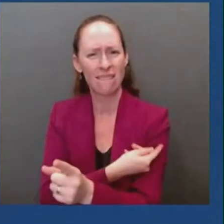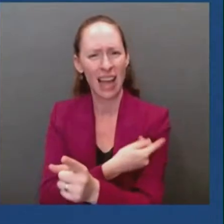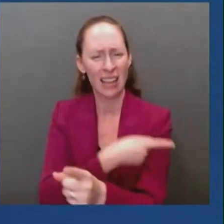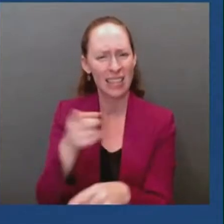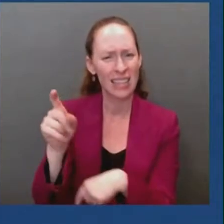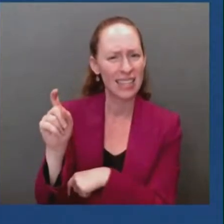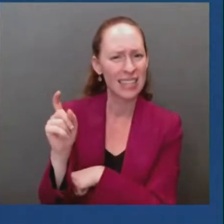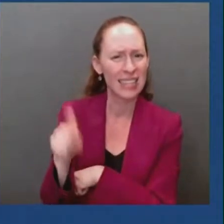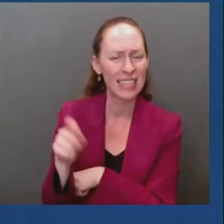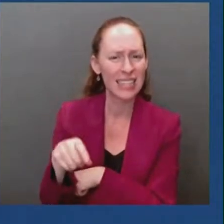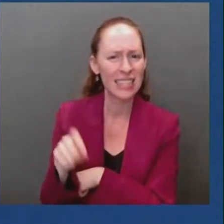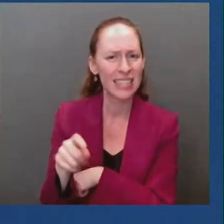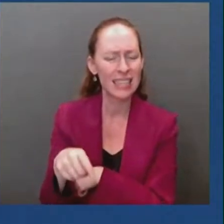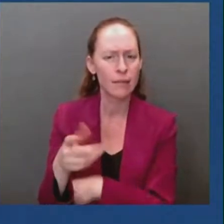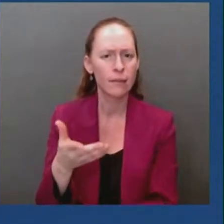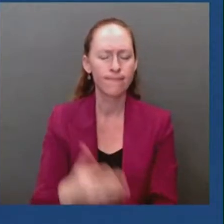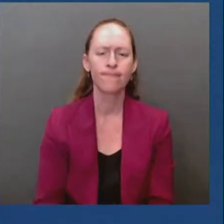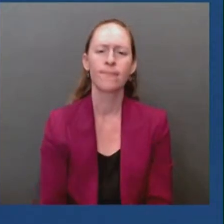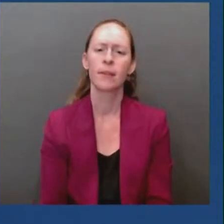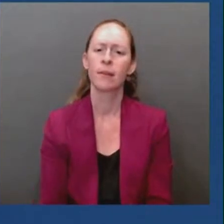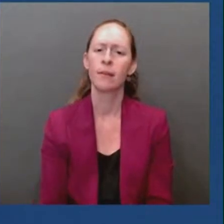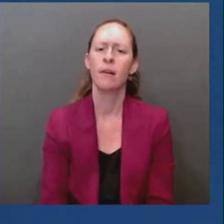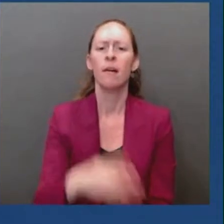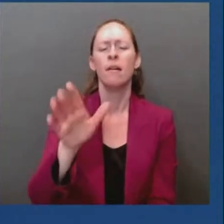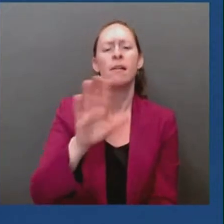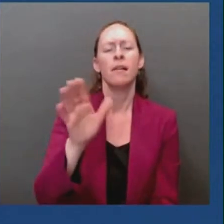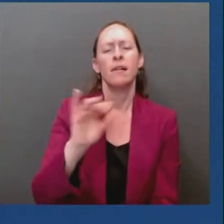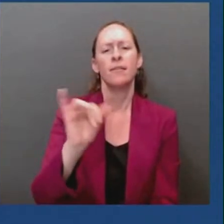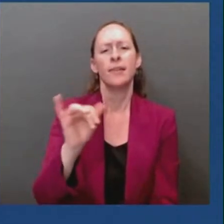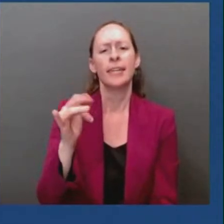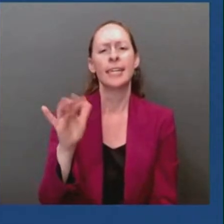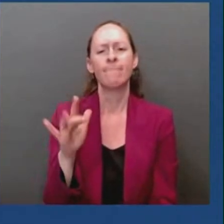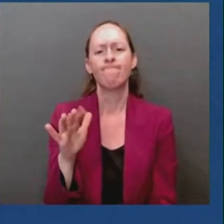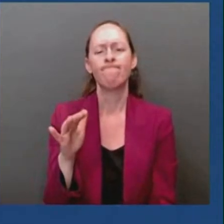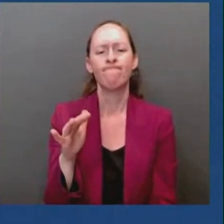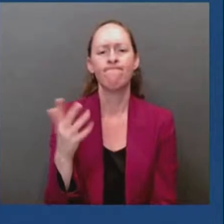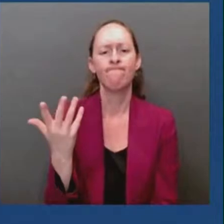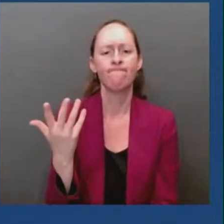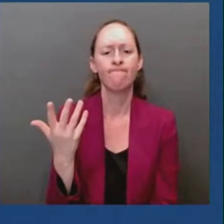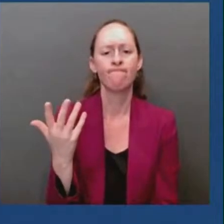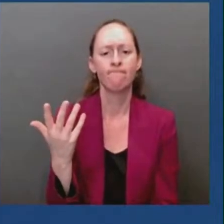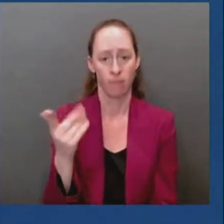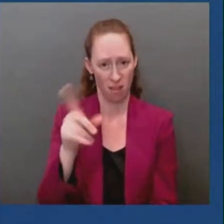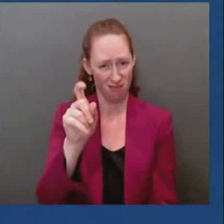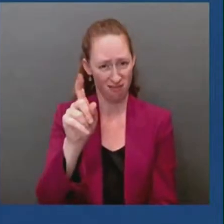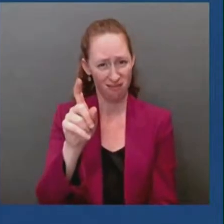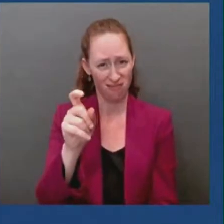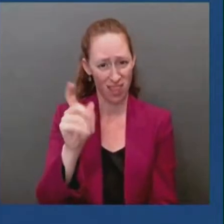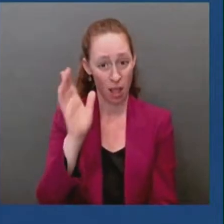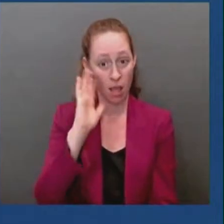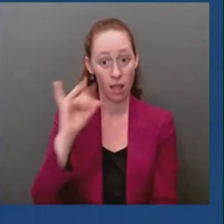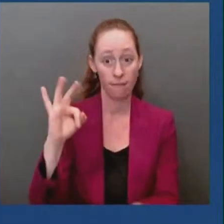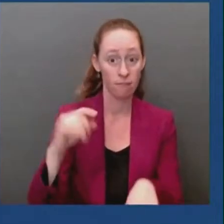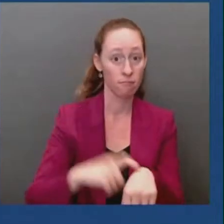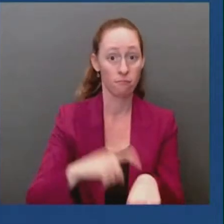BOOSTERS FOR THE FALL. WHAT IS THE RANGE OF DISRUPTION